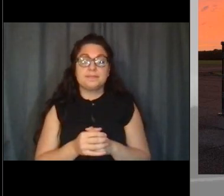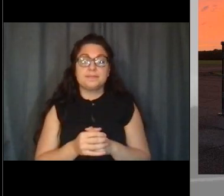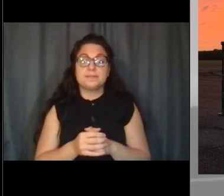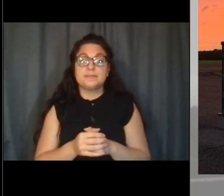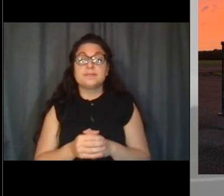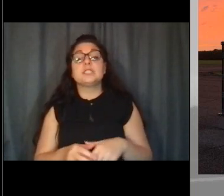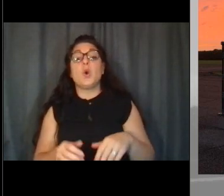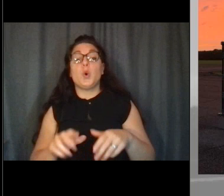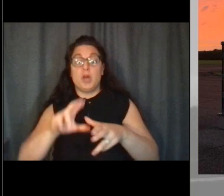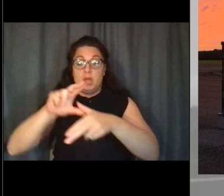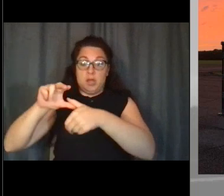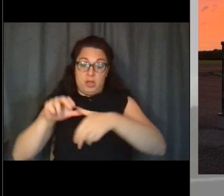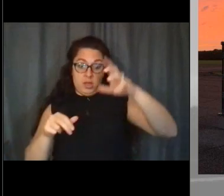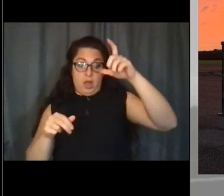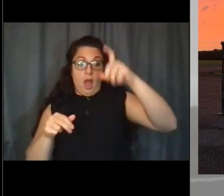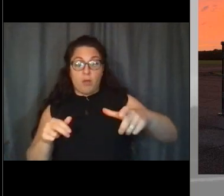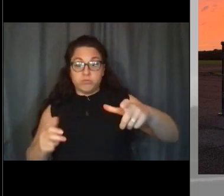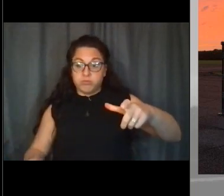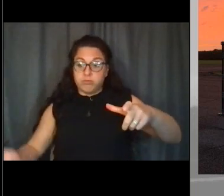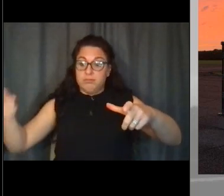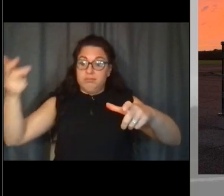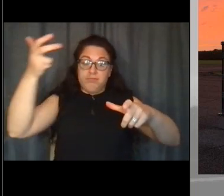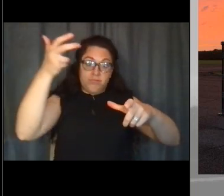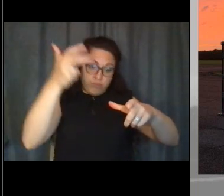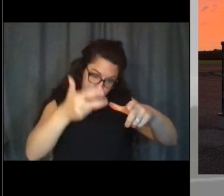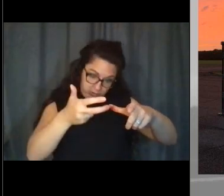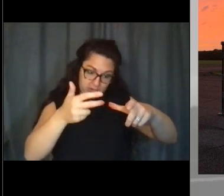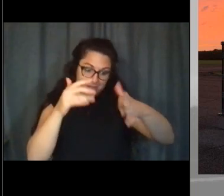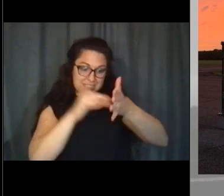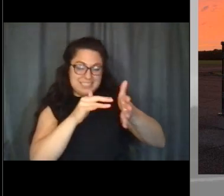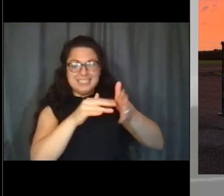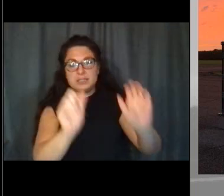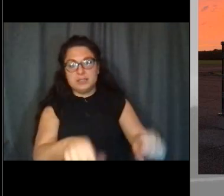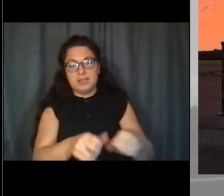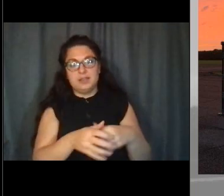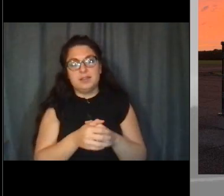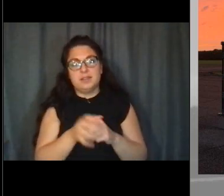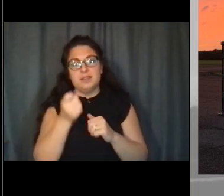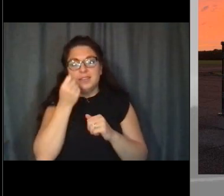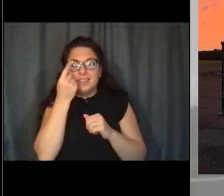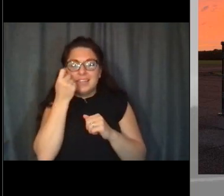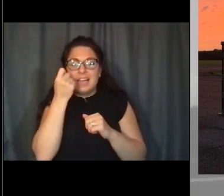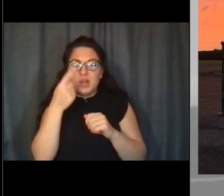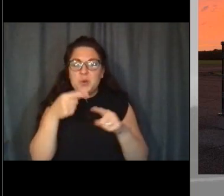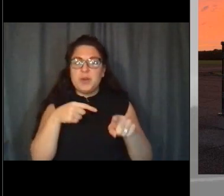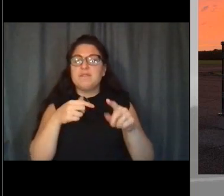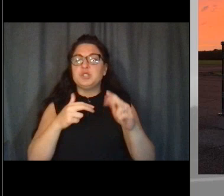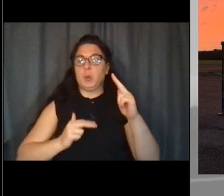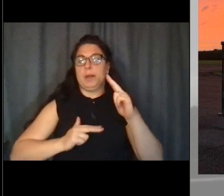to let us know what's feeding them. Fun fact about these, we have to build all of these by hand. There's no storm chaser package